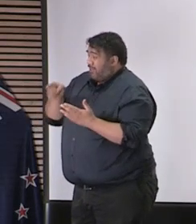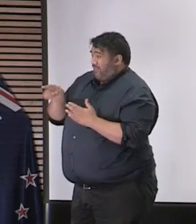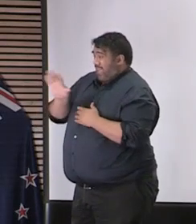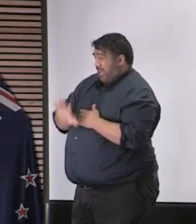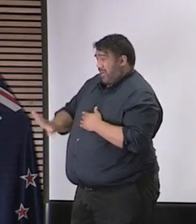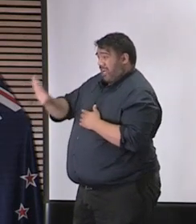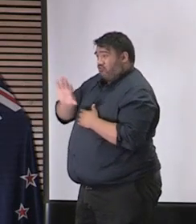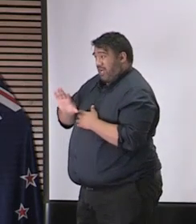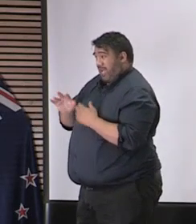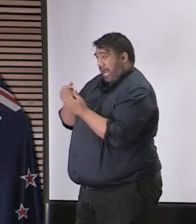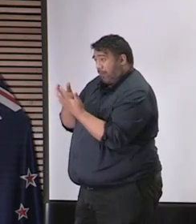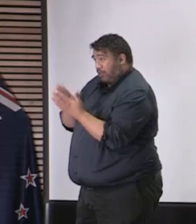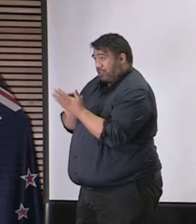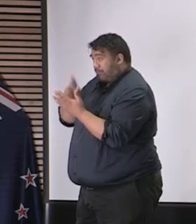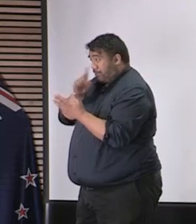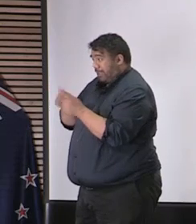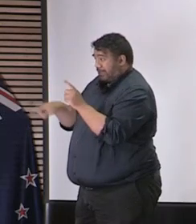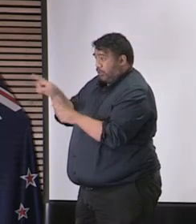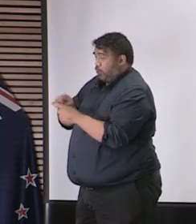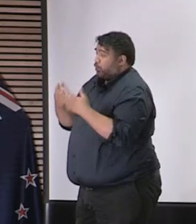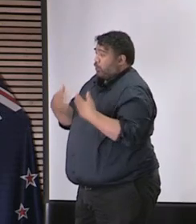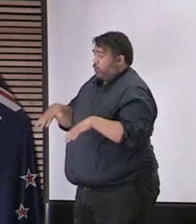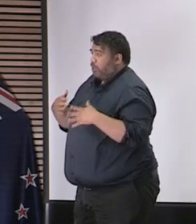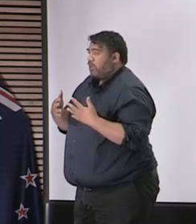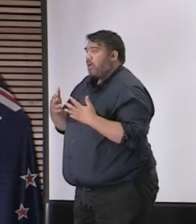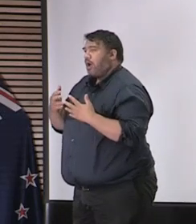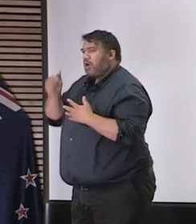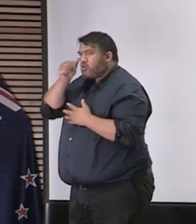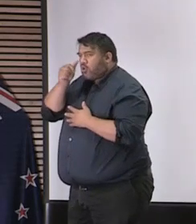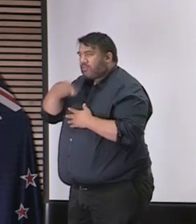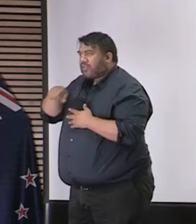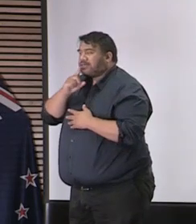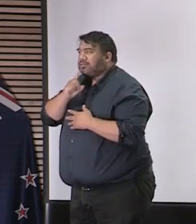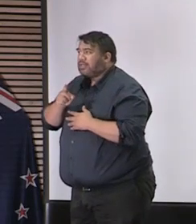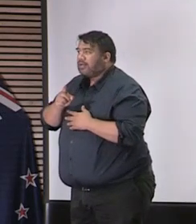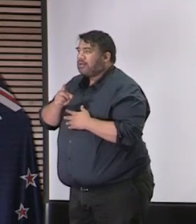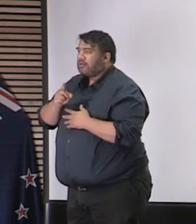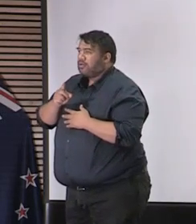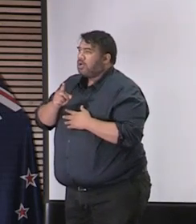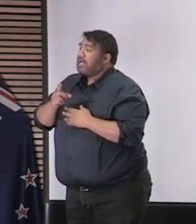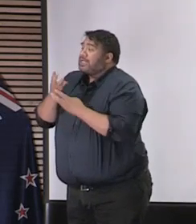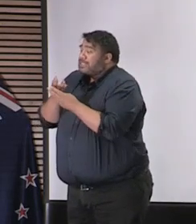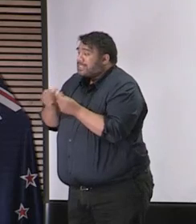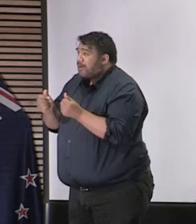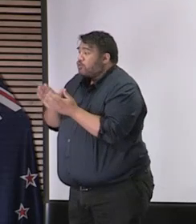directly. We do know there are other New Zealanders in that part of the region but I do